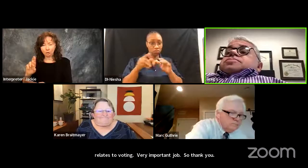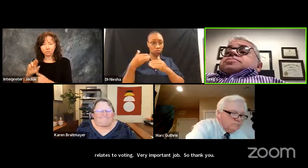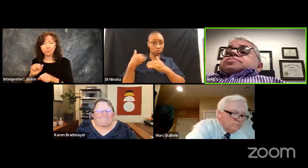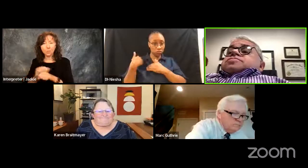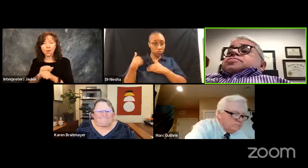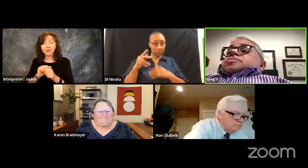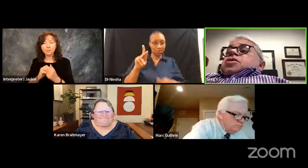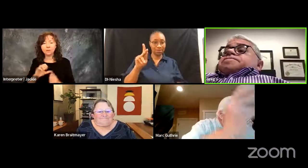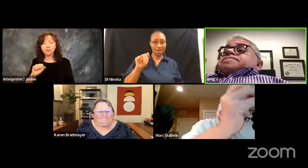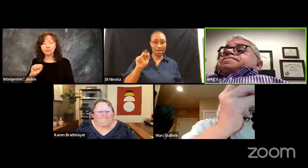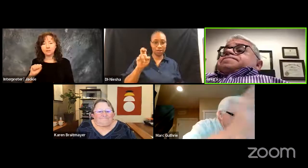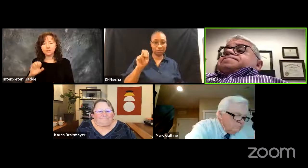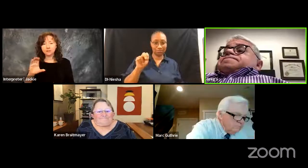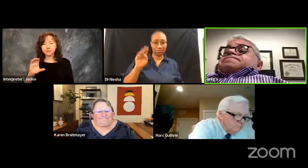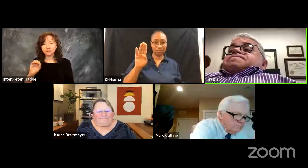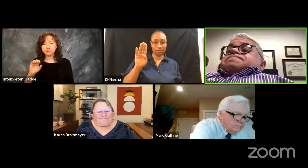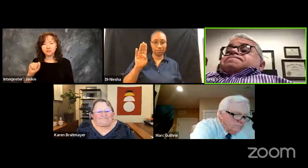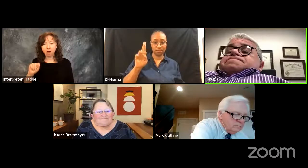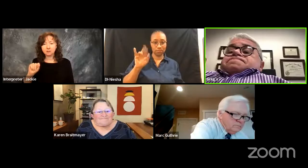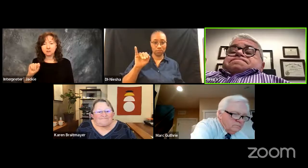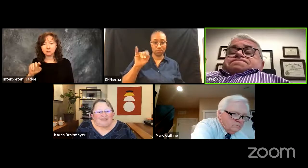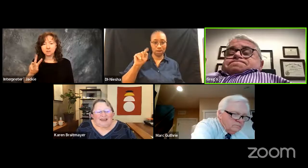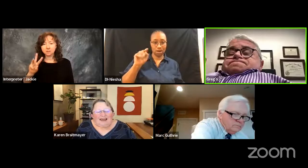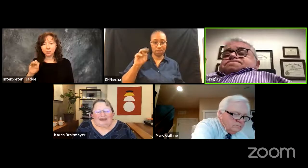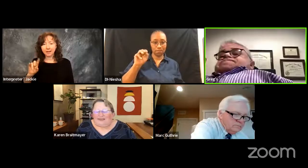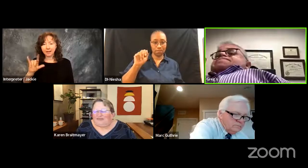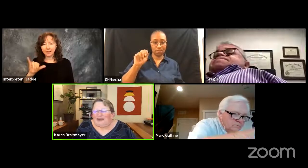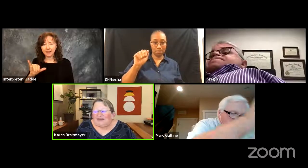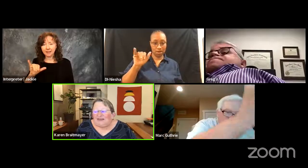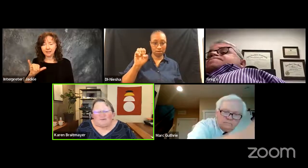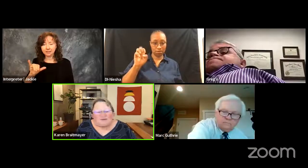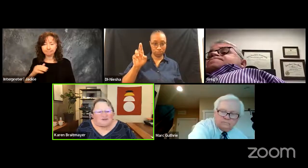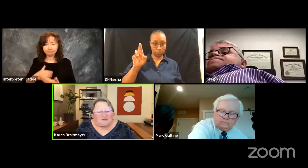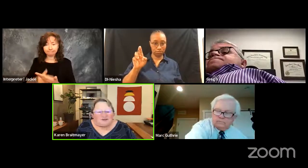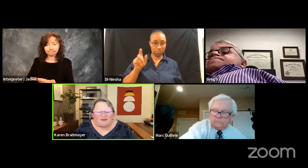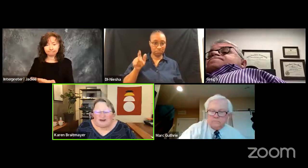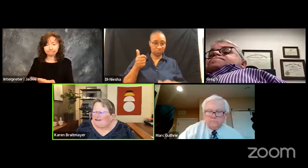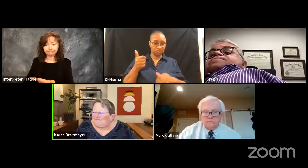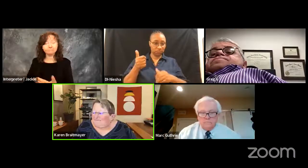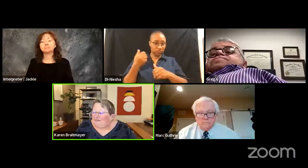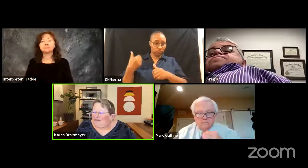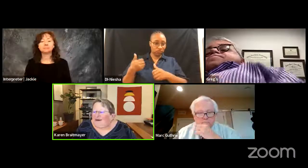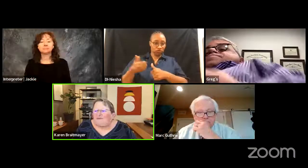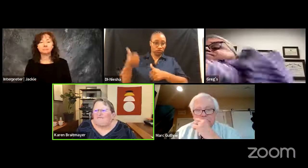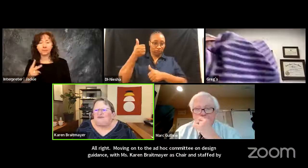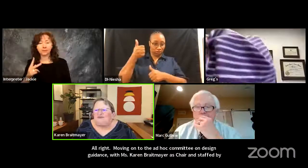Thank you, Mr. Chair.